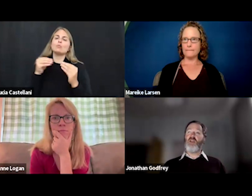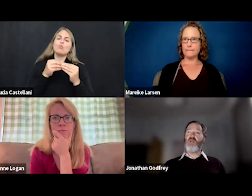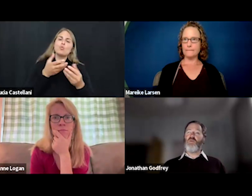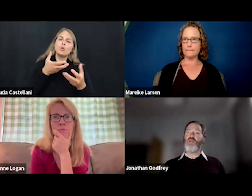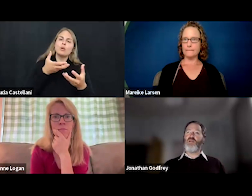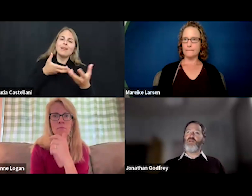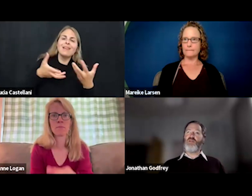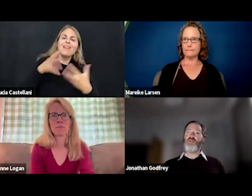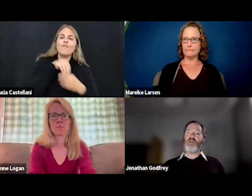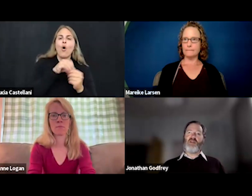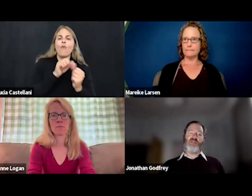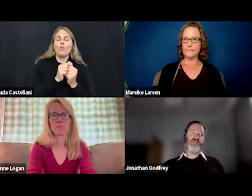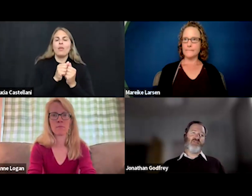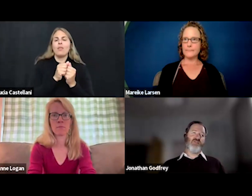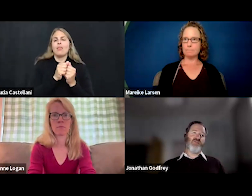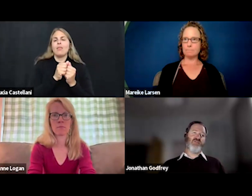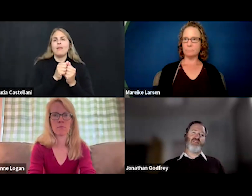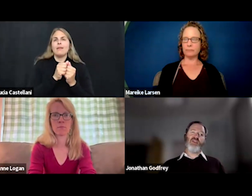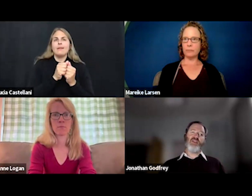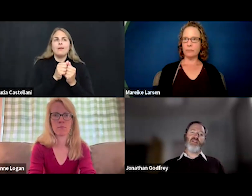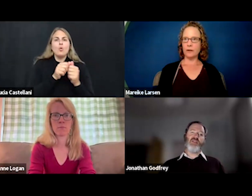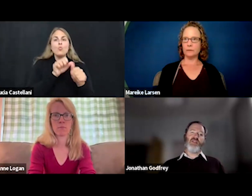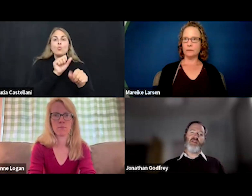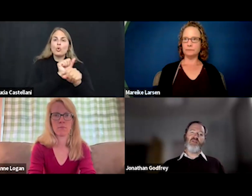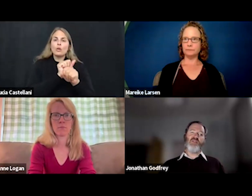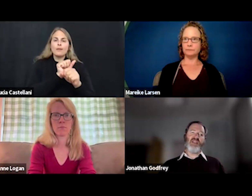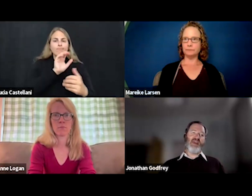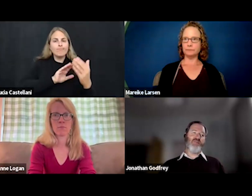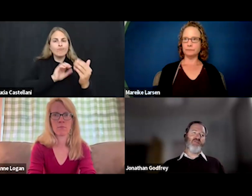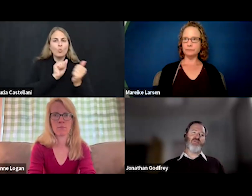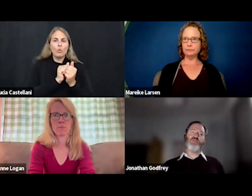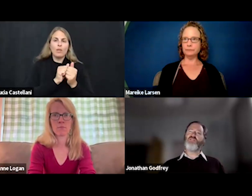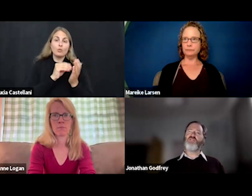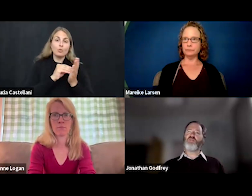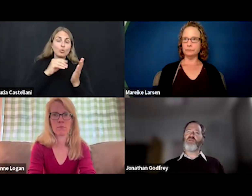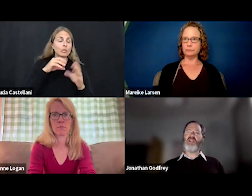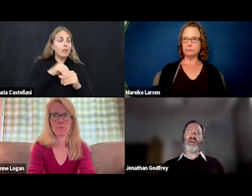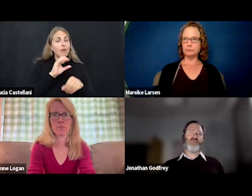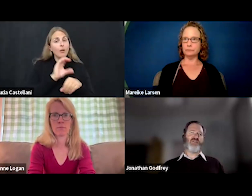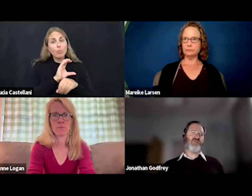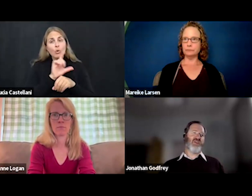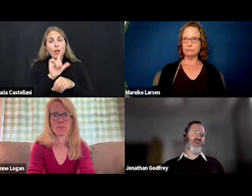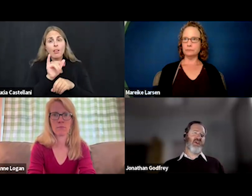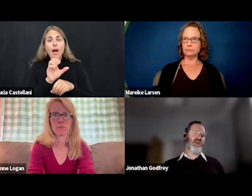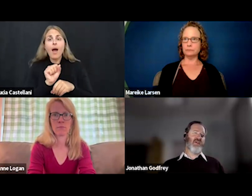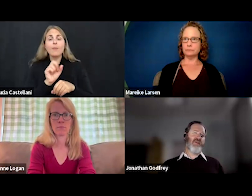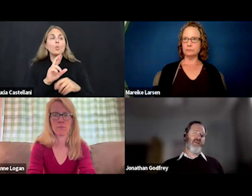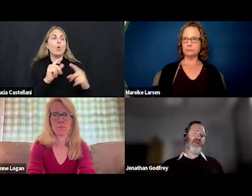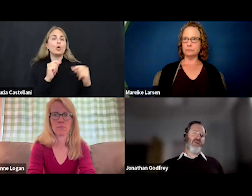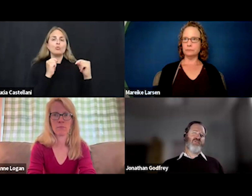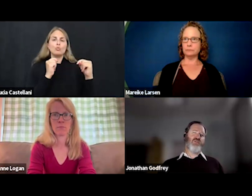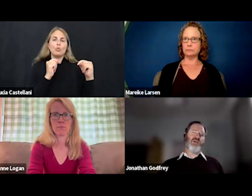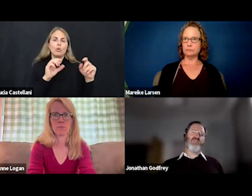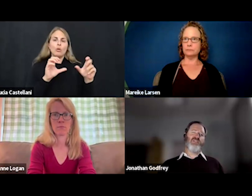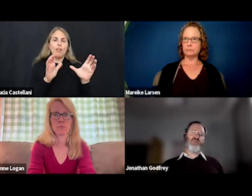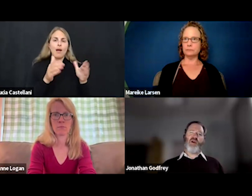with students in computer labs or tutorial classrooms. Talking to them.